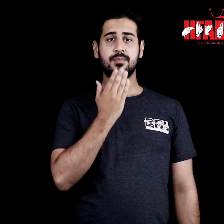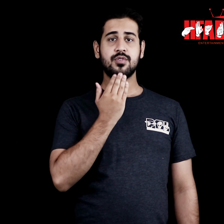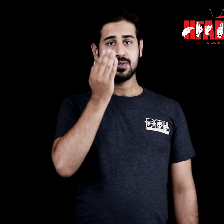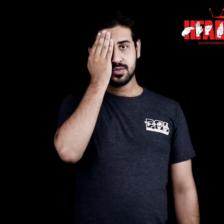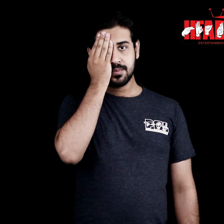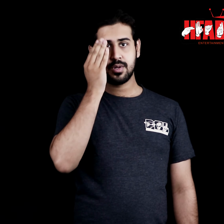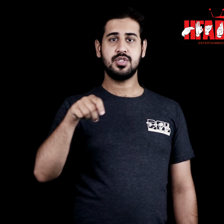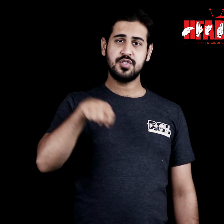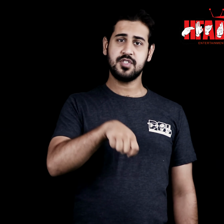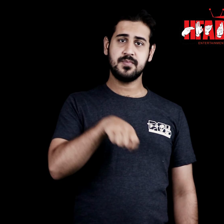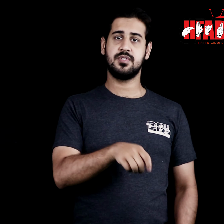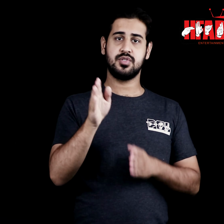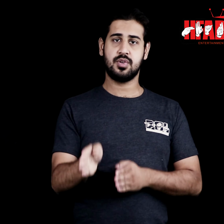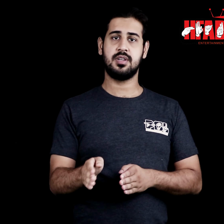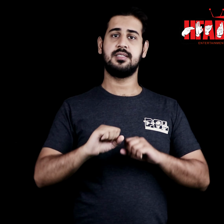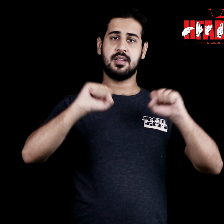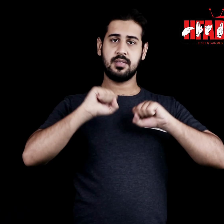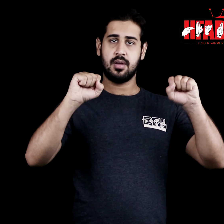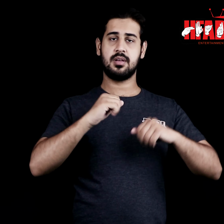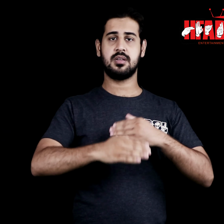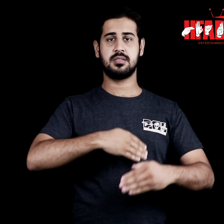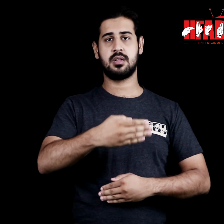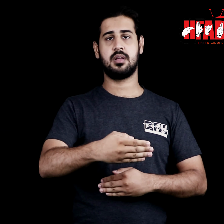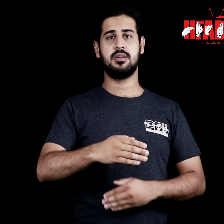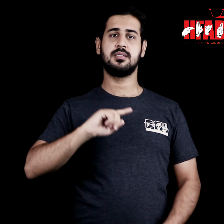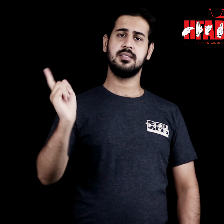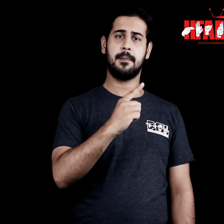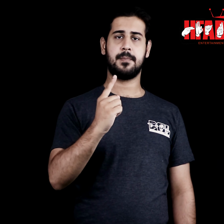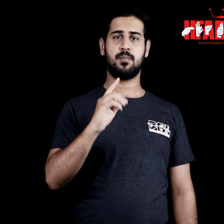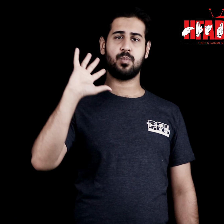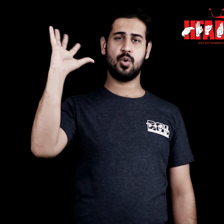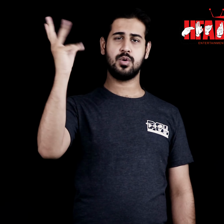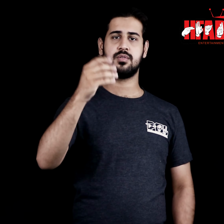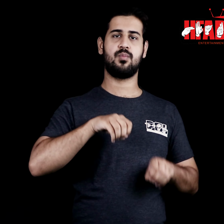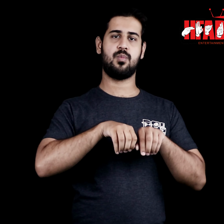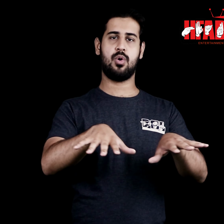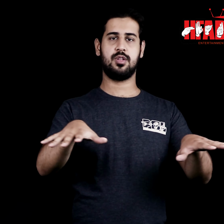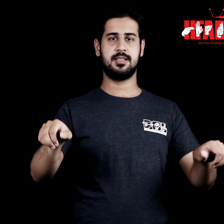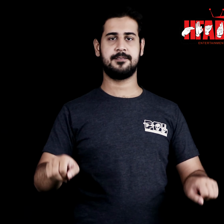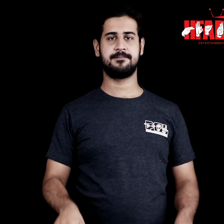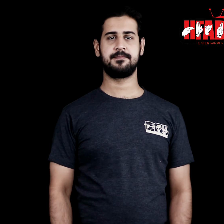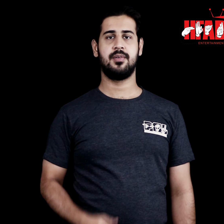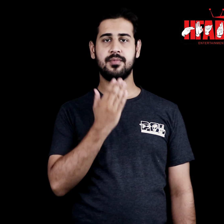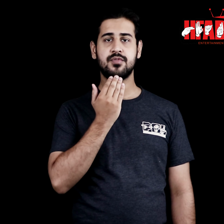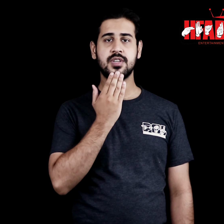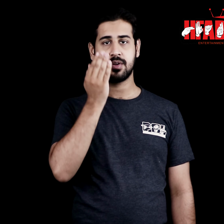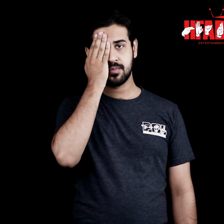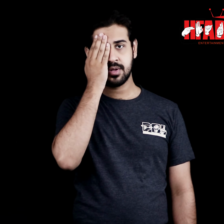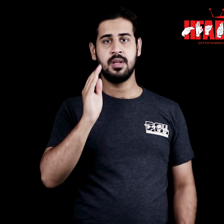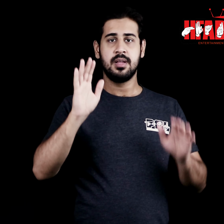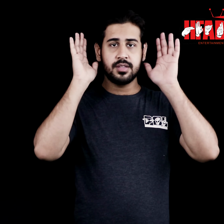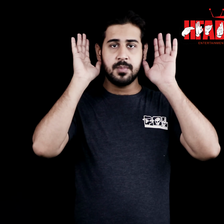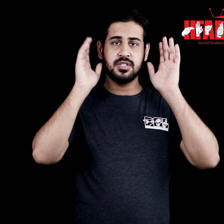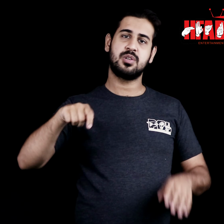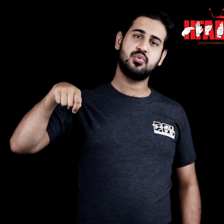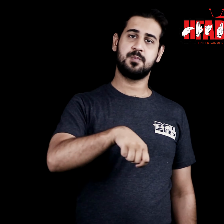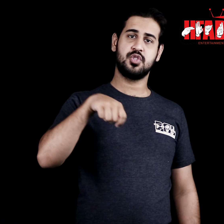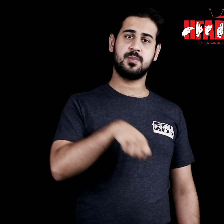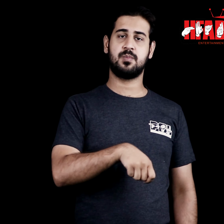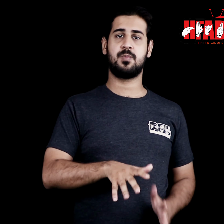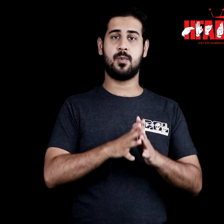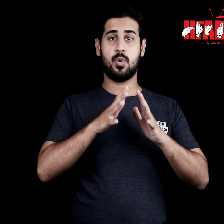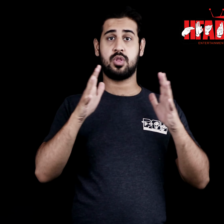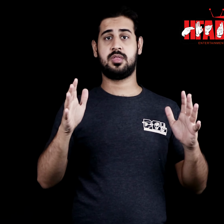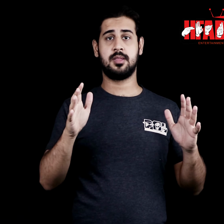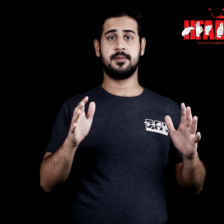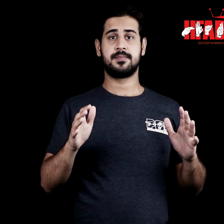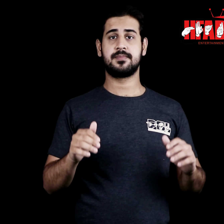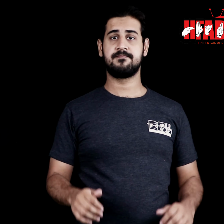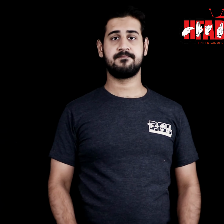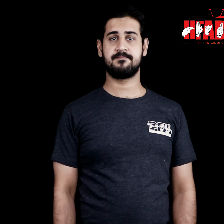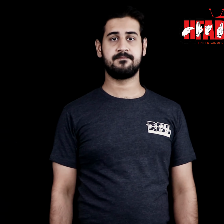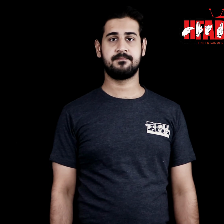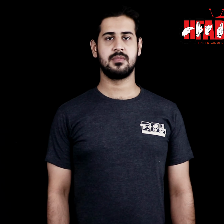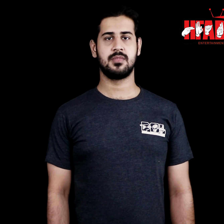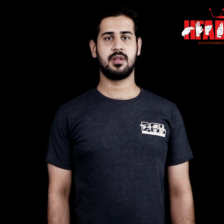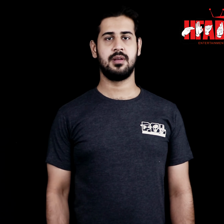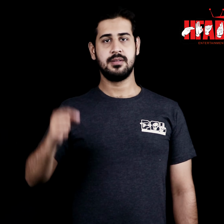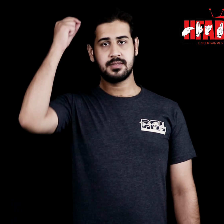Protest against Israel spread around the world.